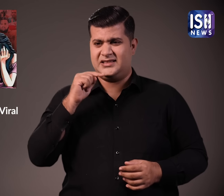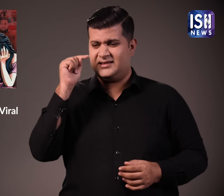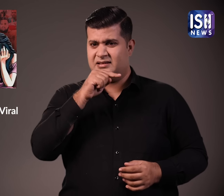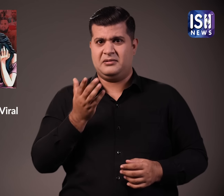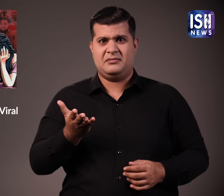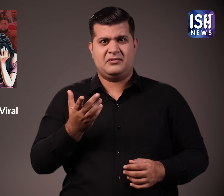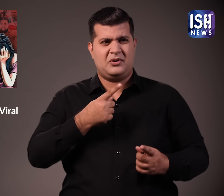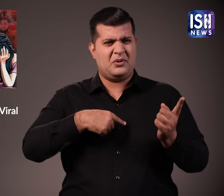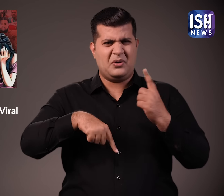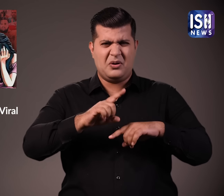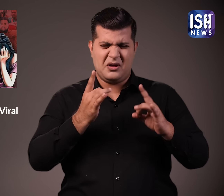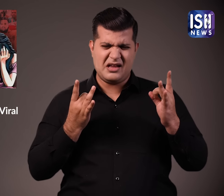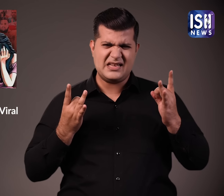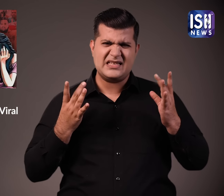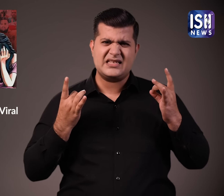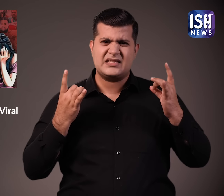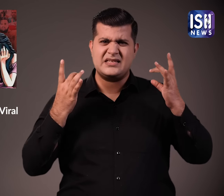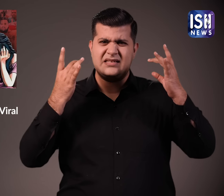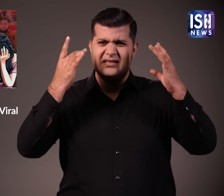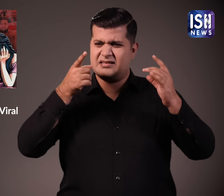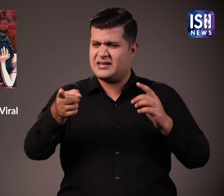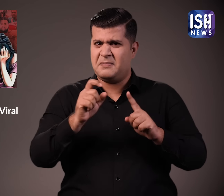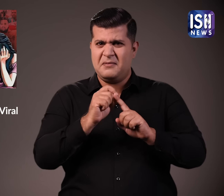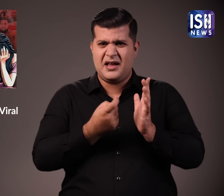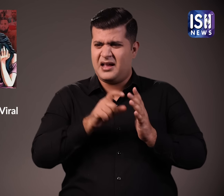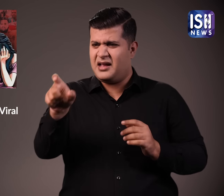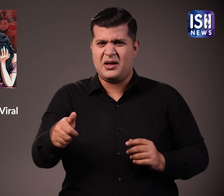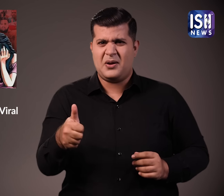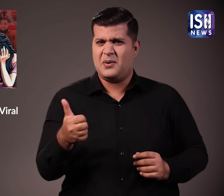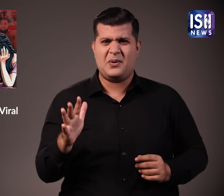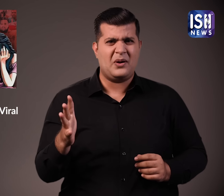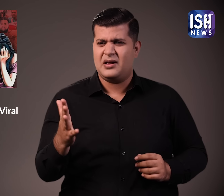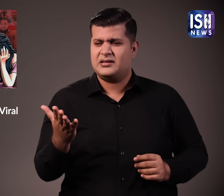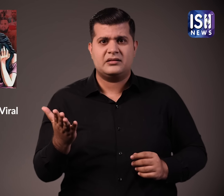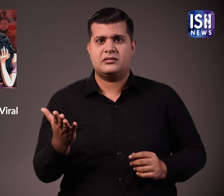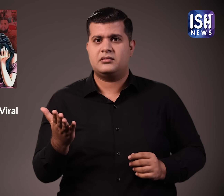This is a shameful incident and people strongly expressed their disapproval and anger.